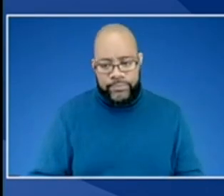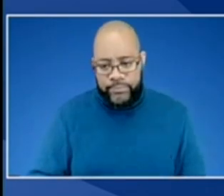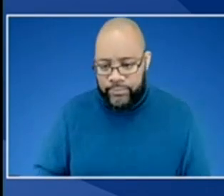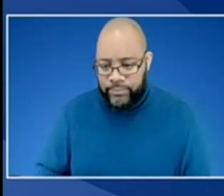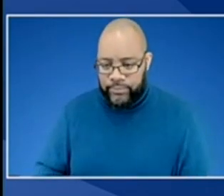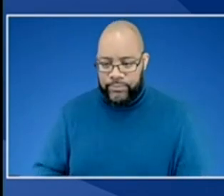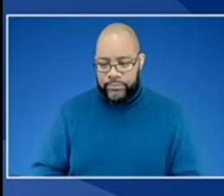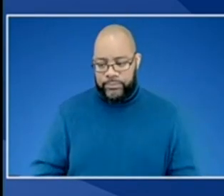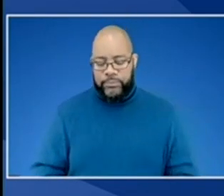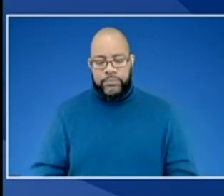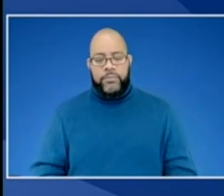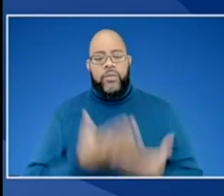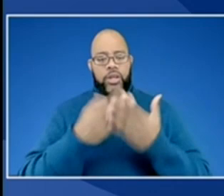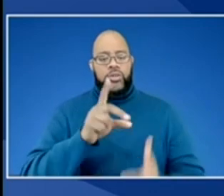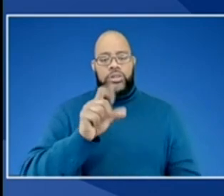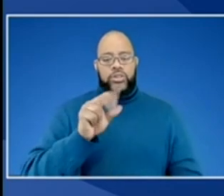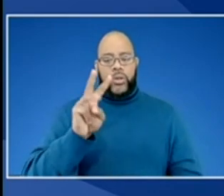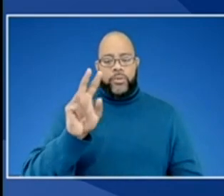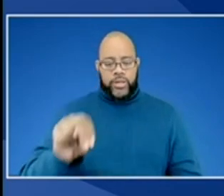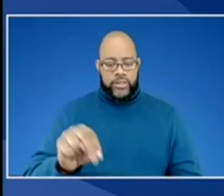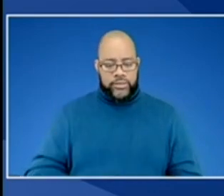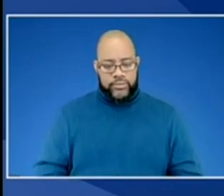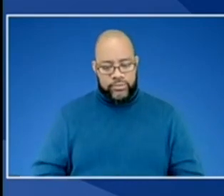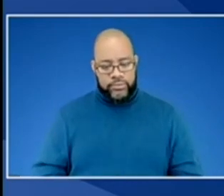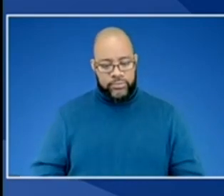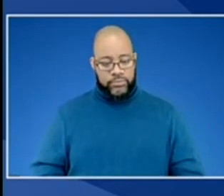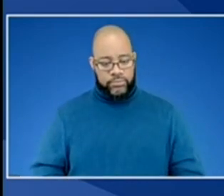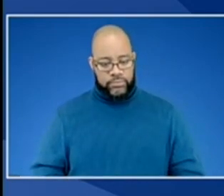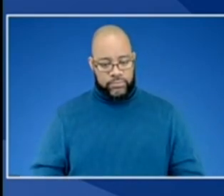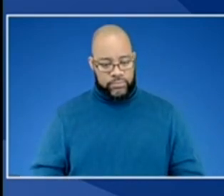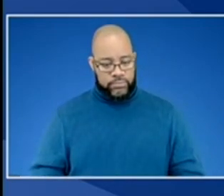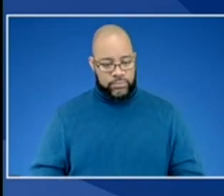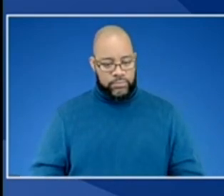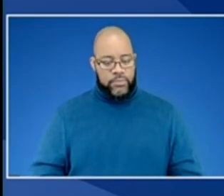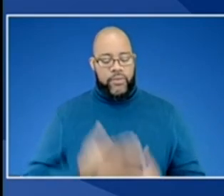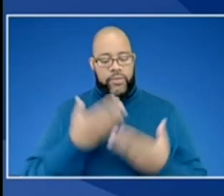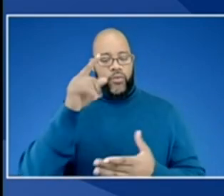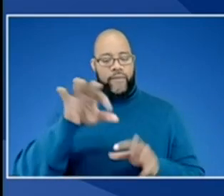Thank you, Dawn. Thank you. And thank you for your family's service.